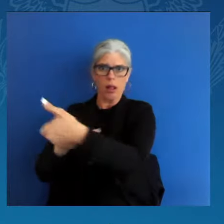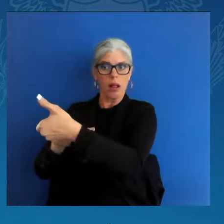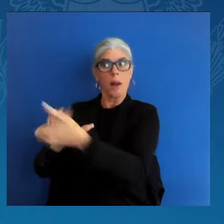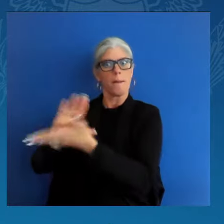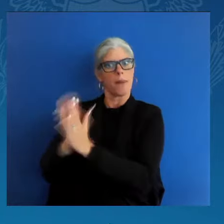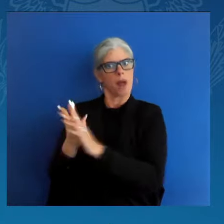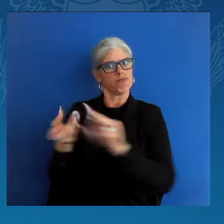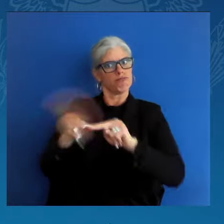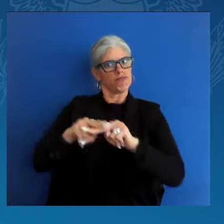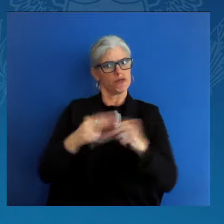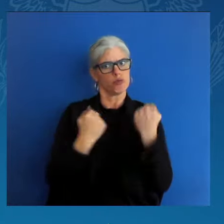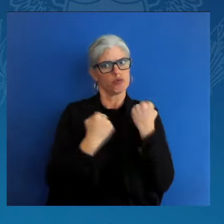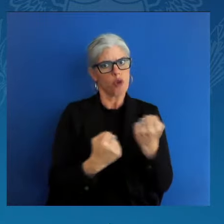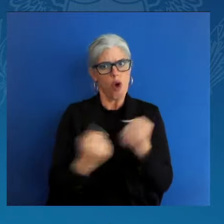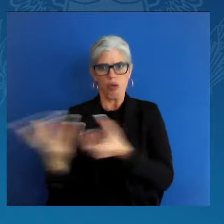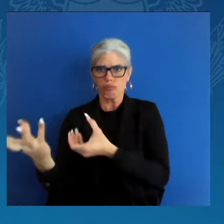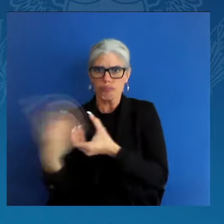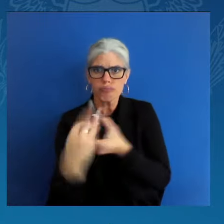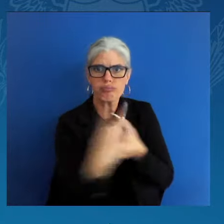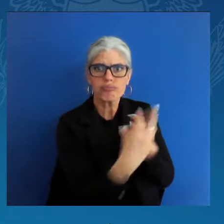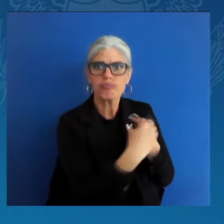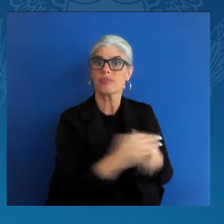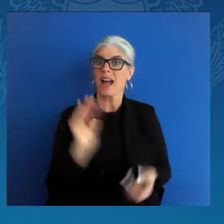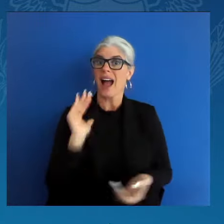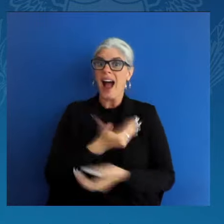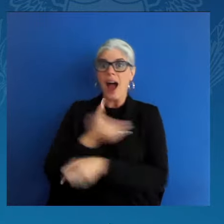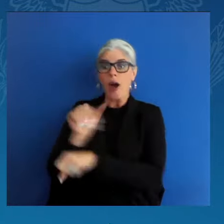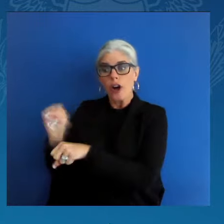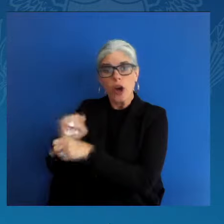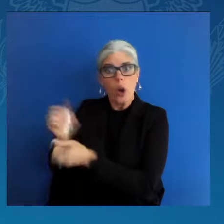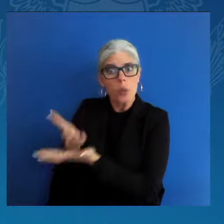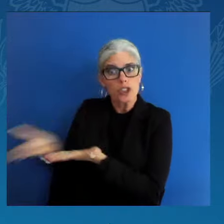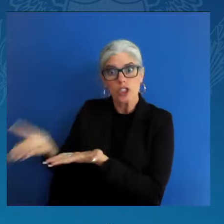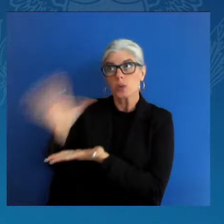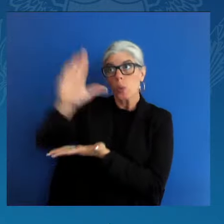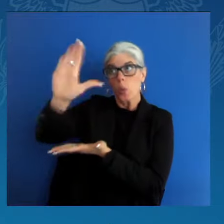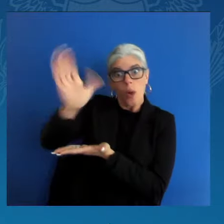and technical skill with that of our allies and partners around the world,